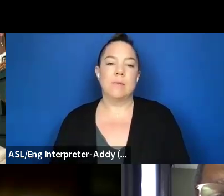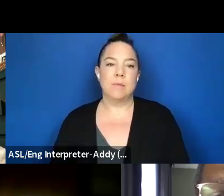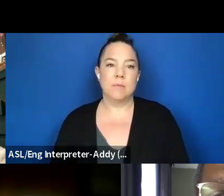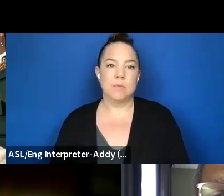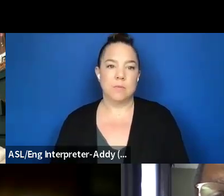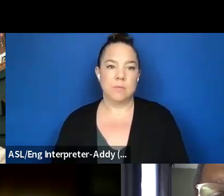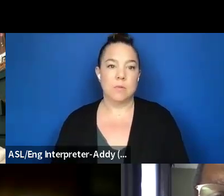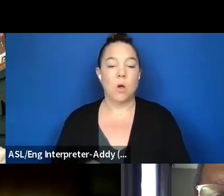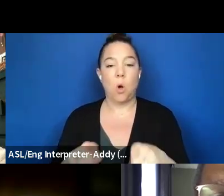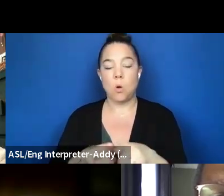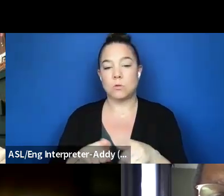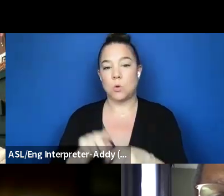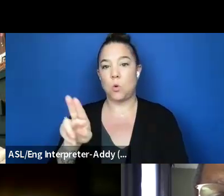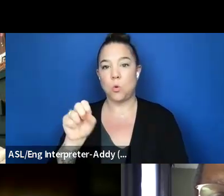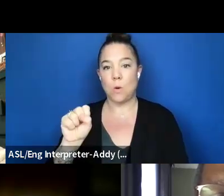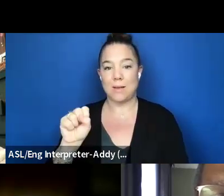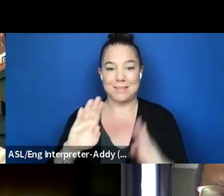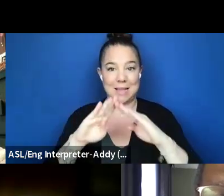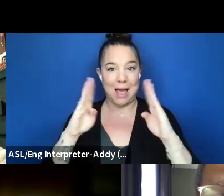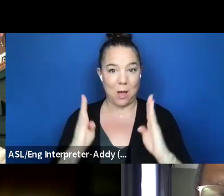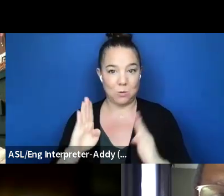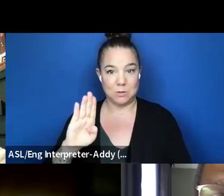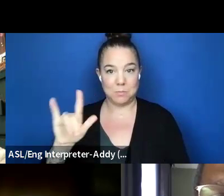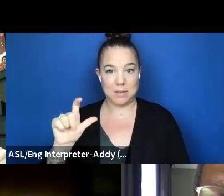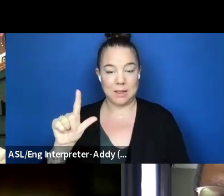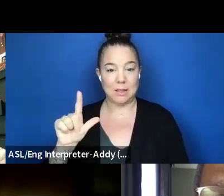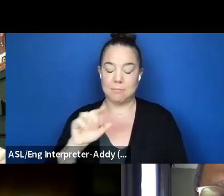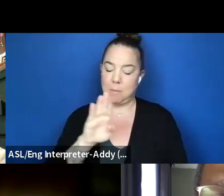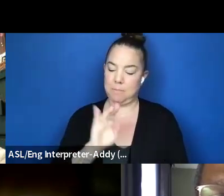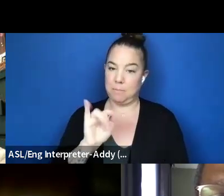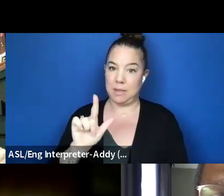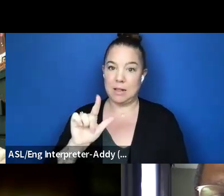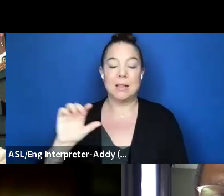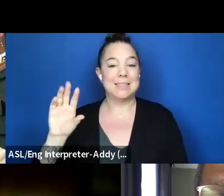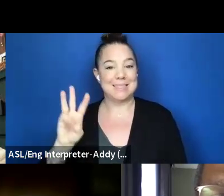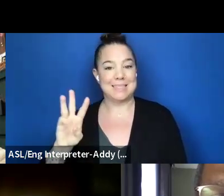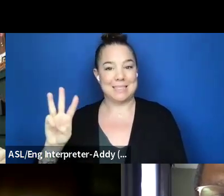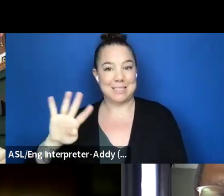Adeleigh Belyeu: Us. House Bill Adeleigh Belyeu: 66, 40. Adeleigh Belyeu: The